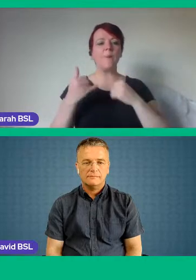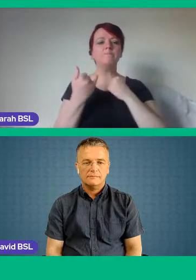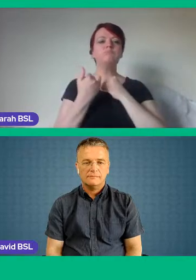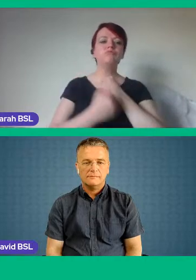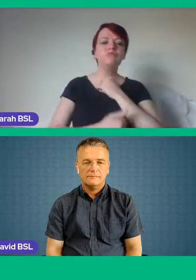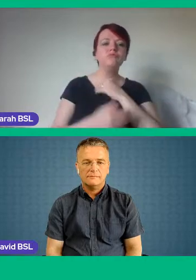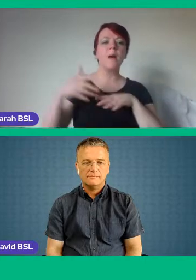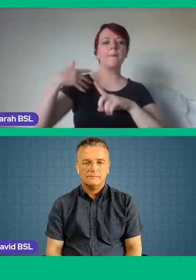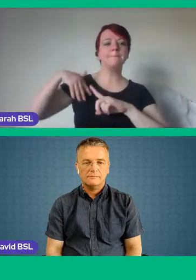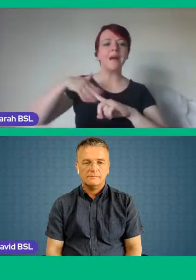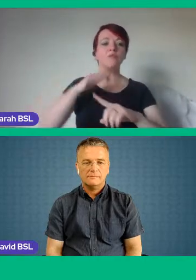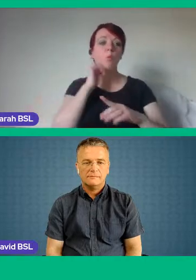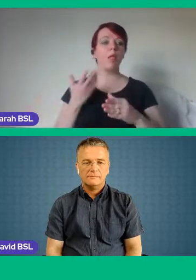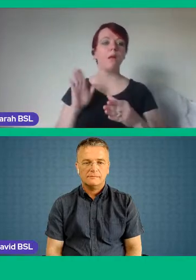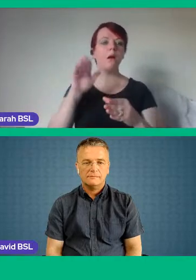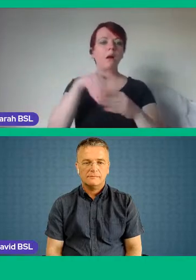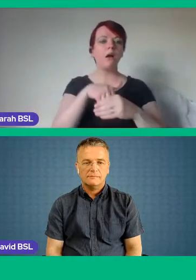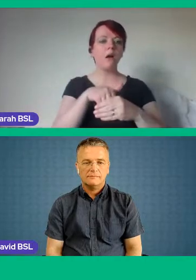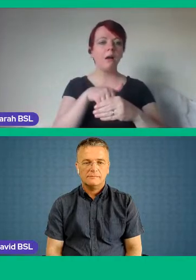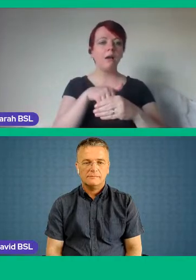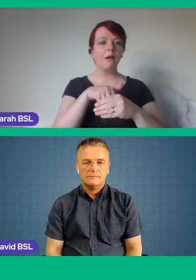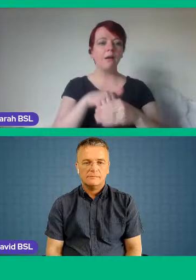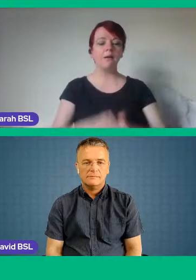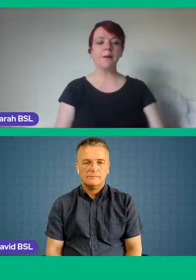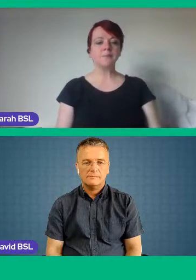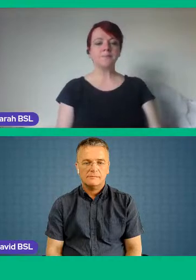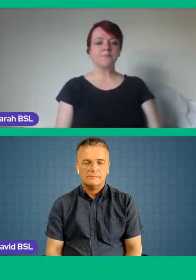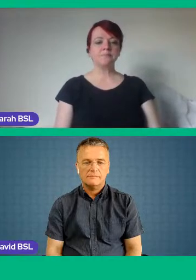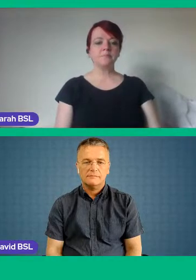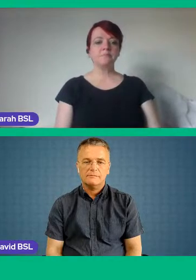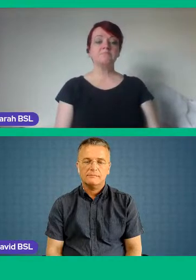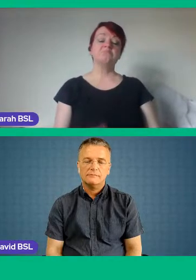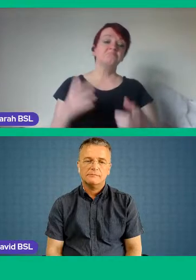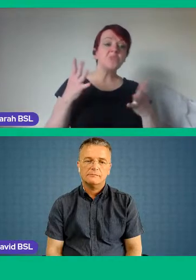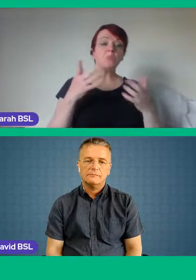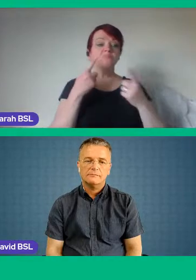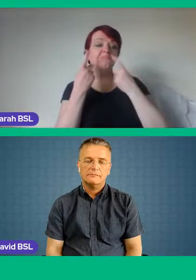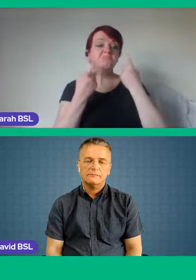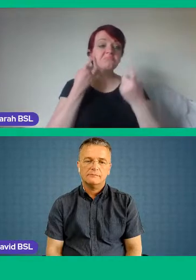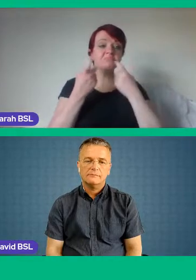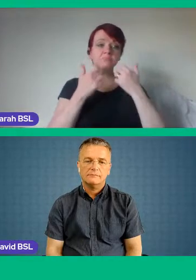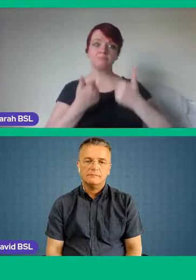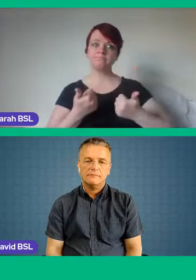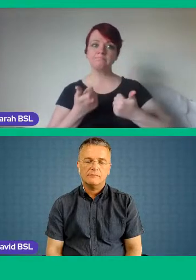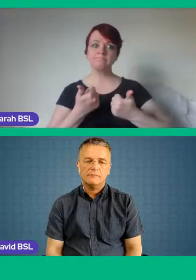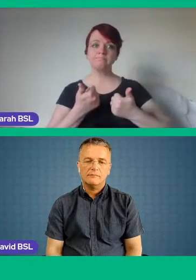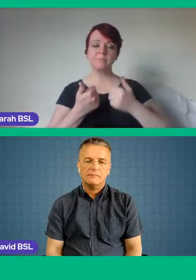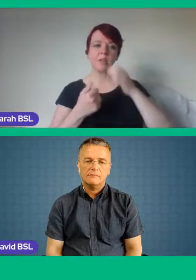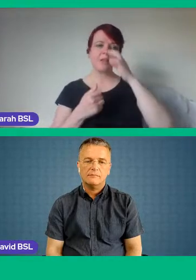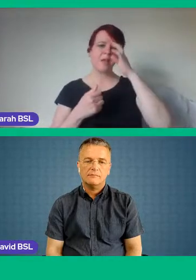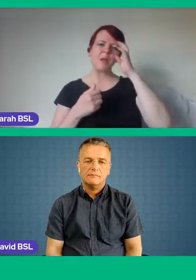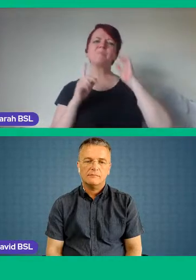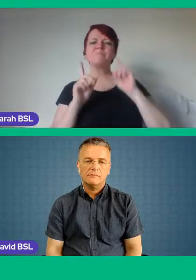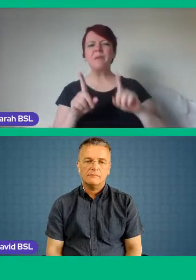people from lower socio economic backgrounds are more likely to engage?'. So we sought to find out a bit about that,